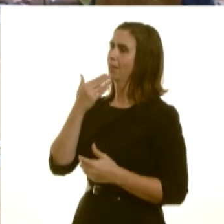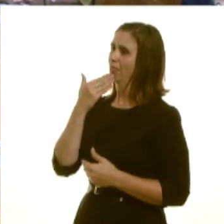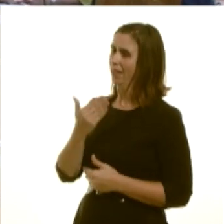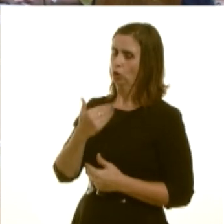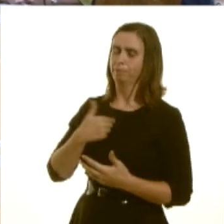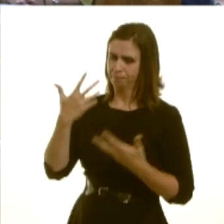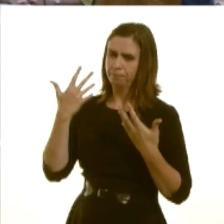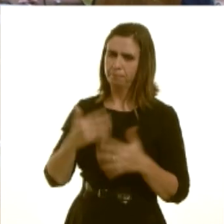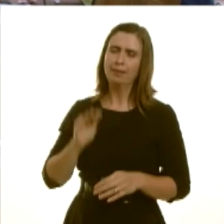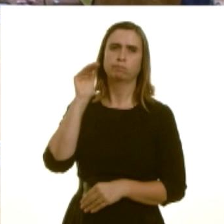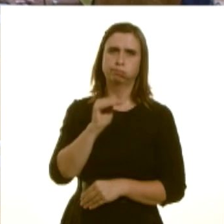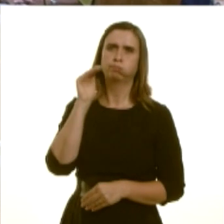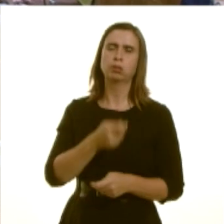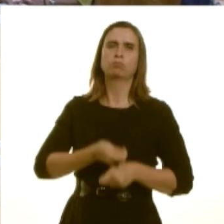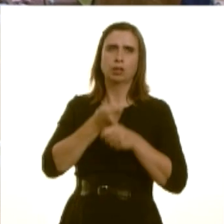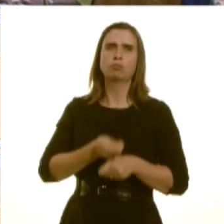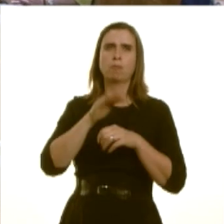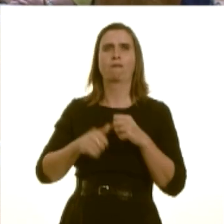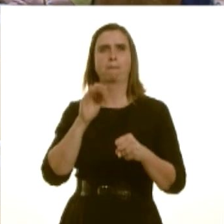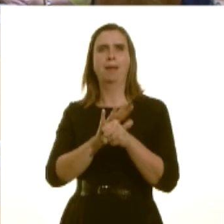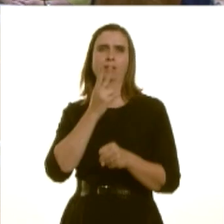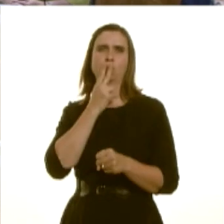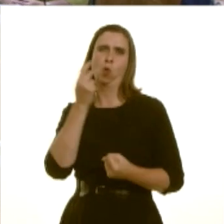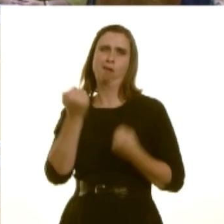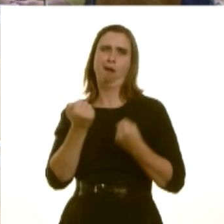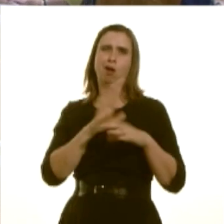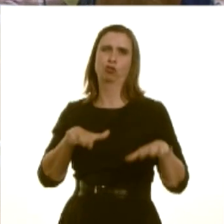present several times in this Chamber and very much welcome the news that a consultation